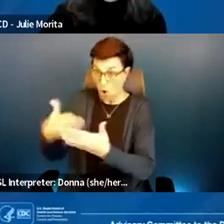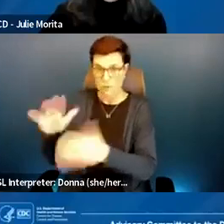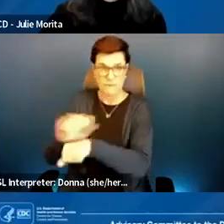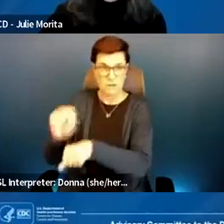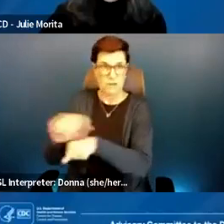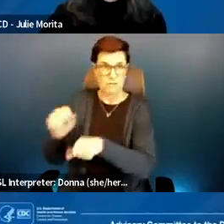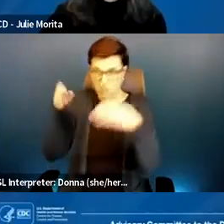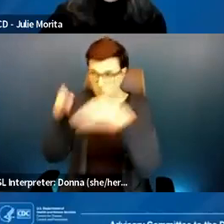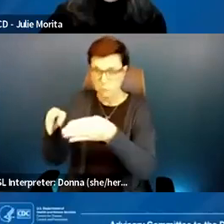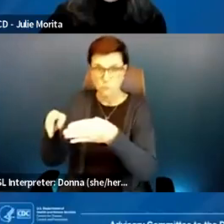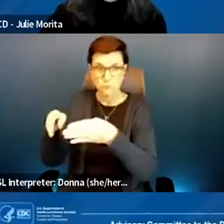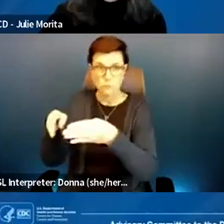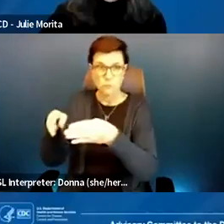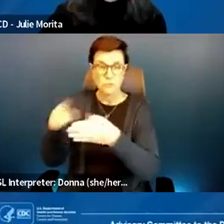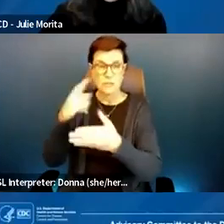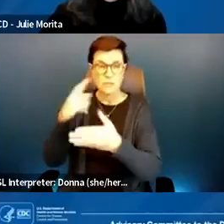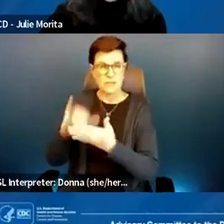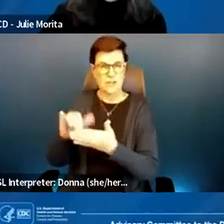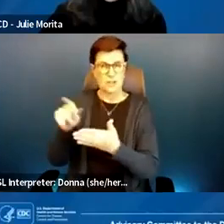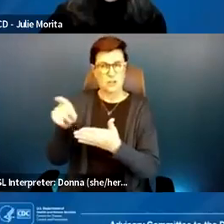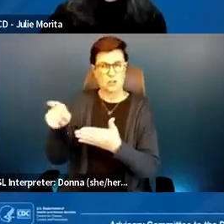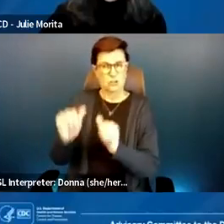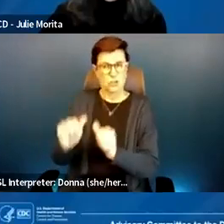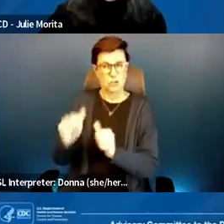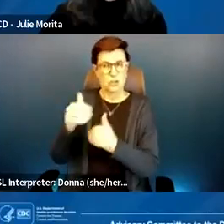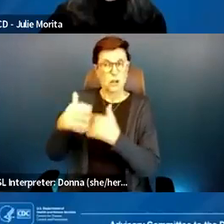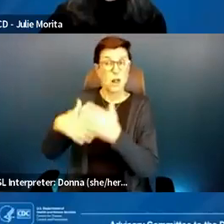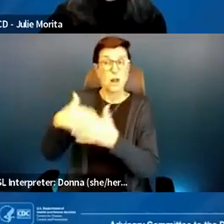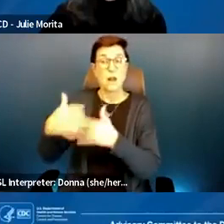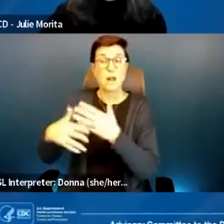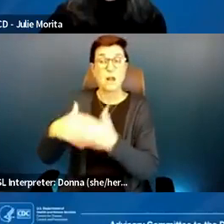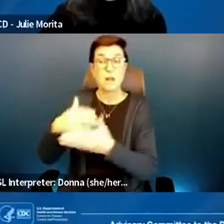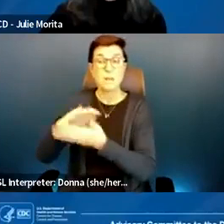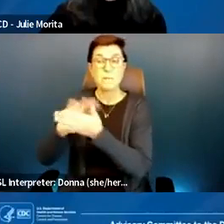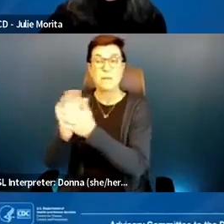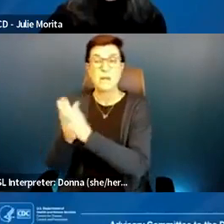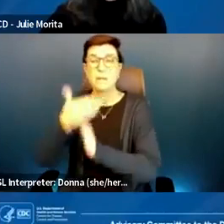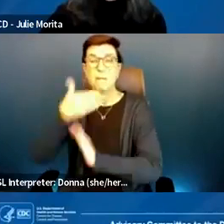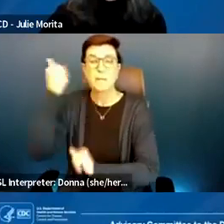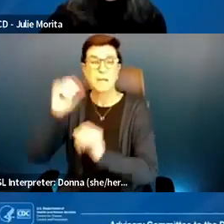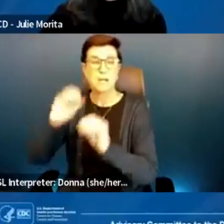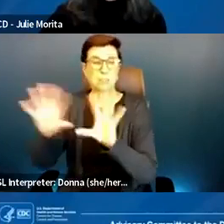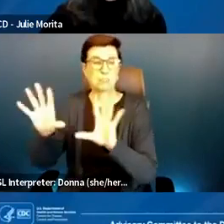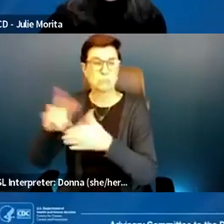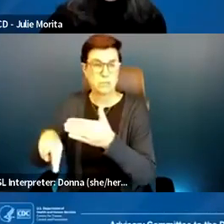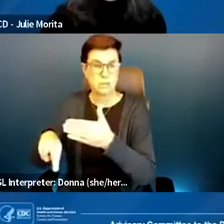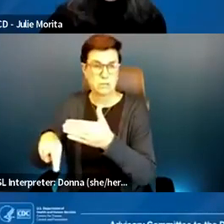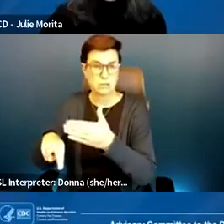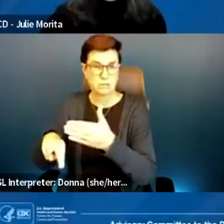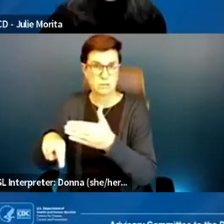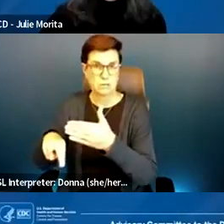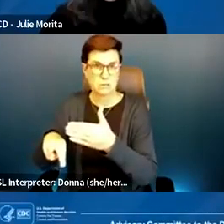I think it could lead to better outcomes in the future. But Daniel, I thought you just said that you do that,